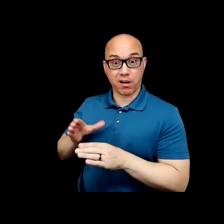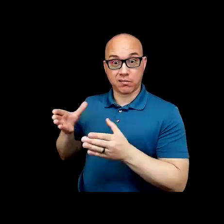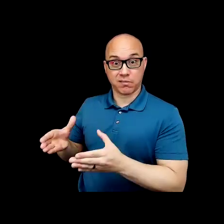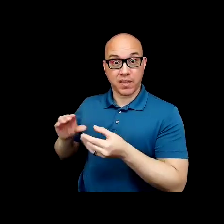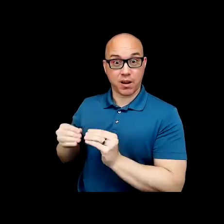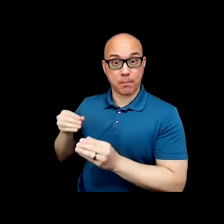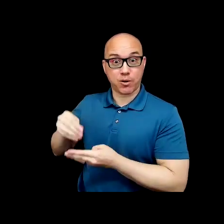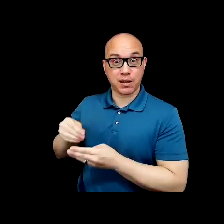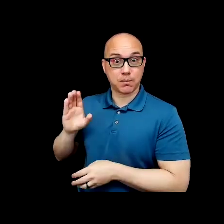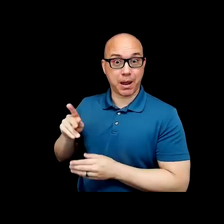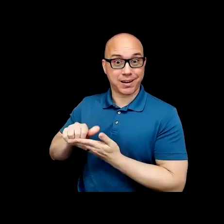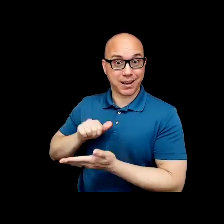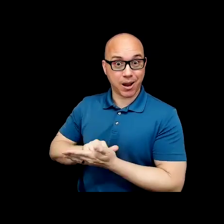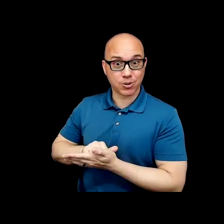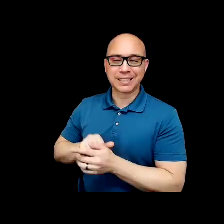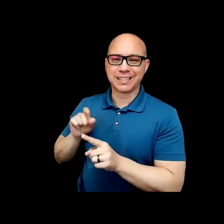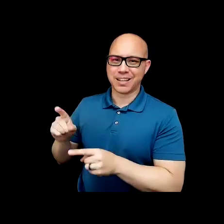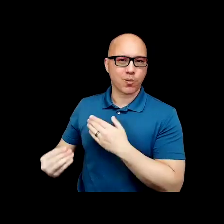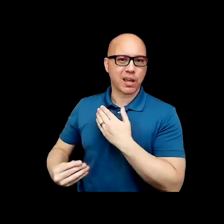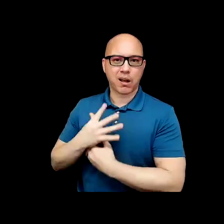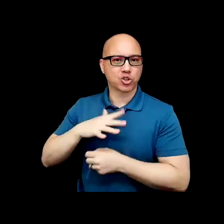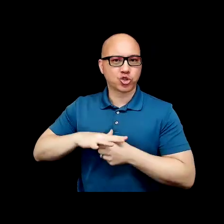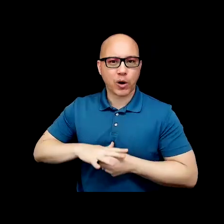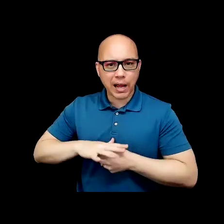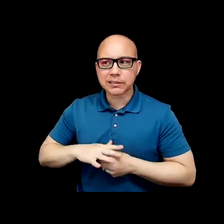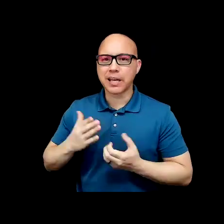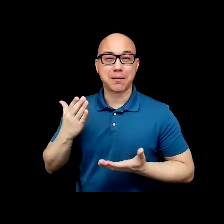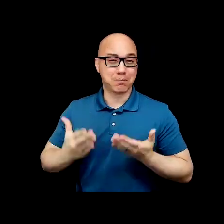and sometimes even tax trouble. So, when I say know your numbers,